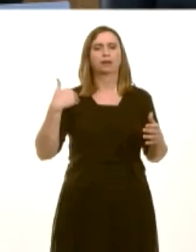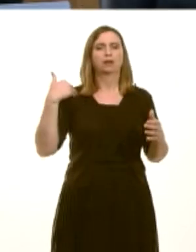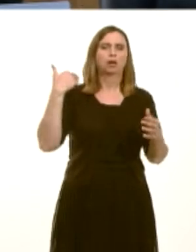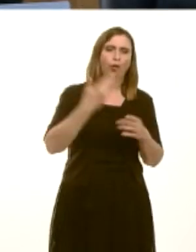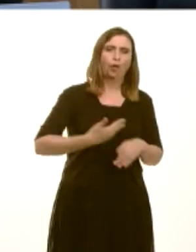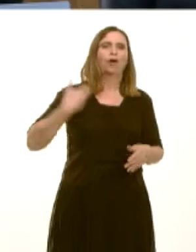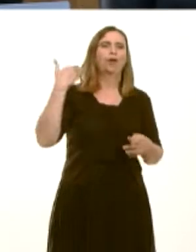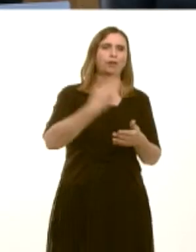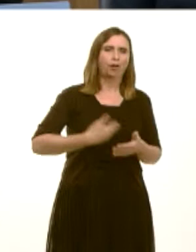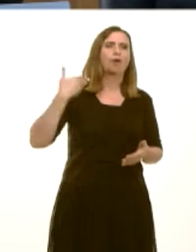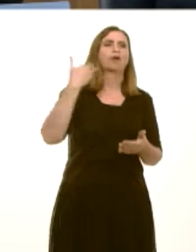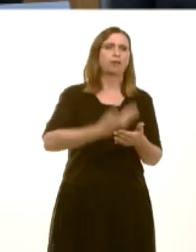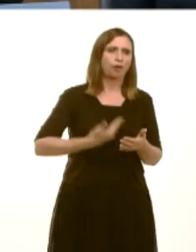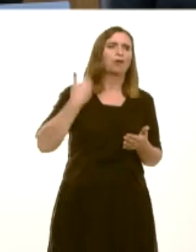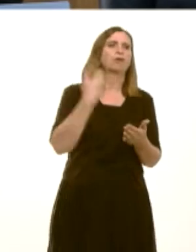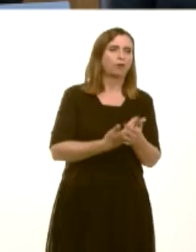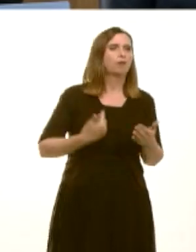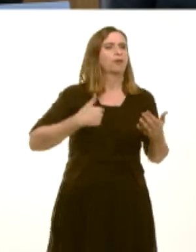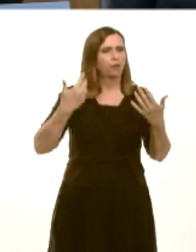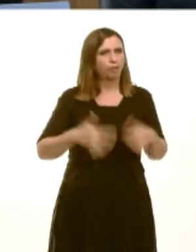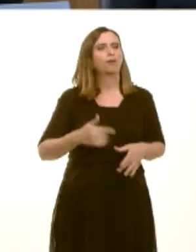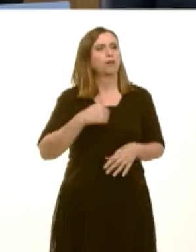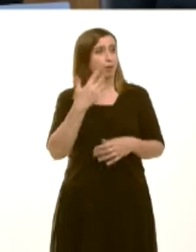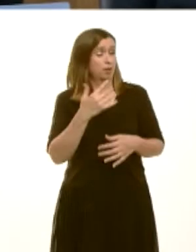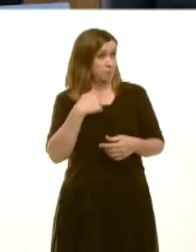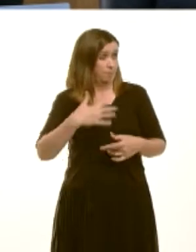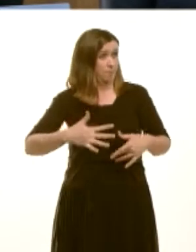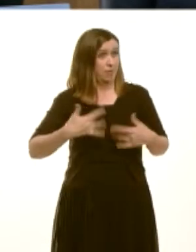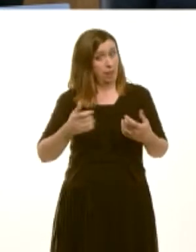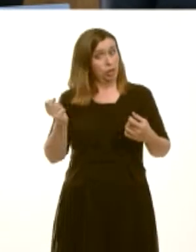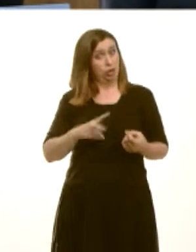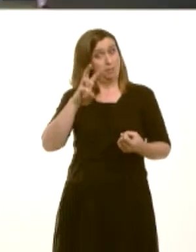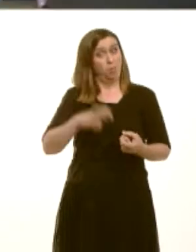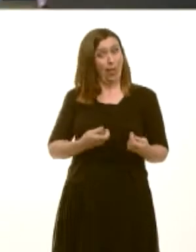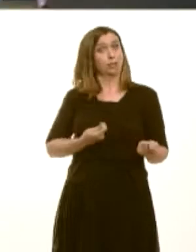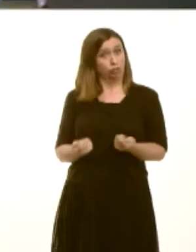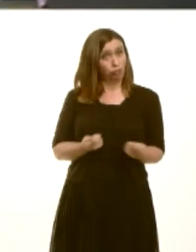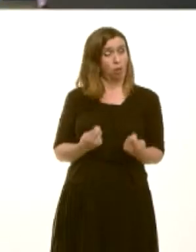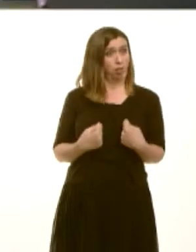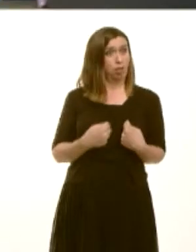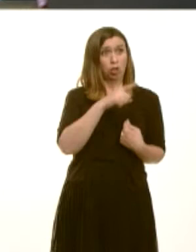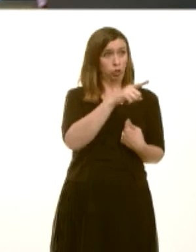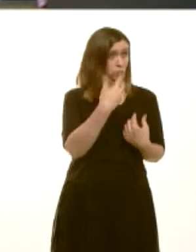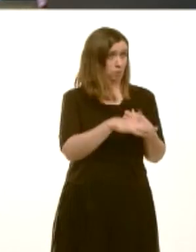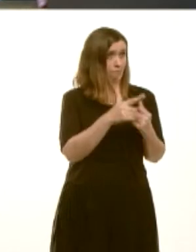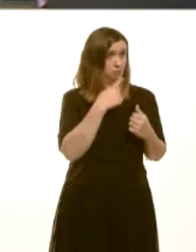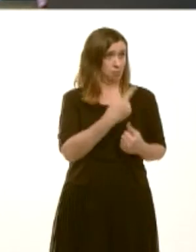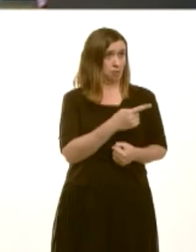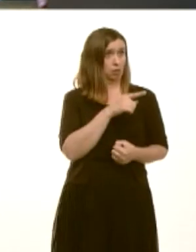Democrats mentioned this in their manifesto. Our belief is the tolls should be controlled from Wales. Thatís not what you have said, as a party. Youíve not given an indication